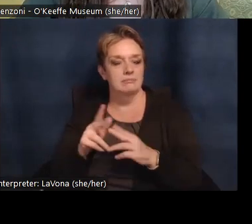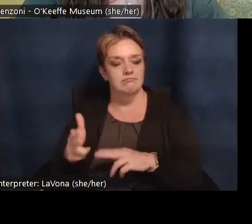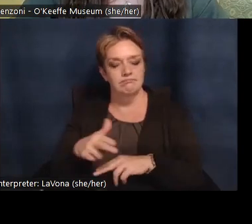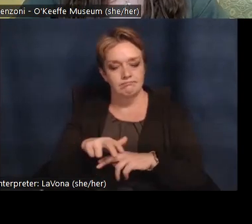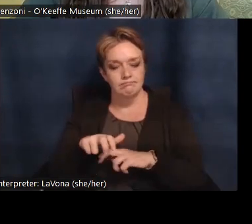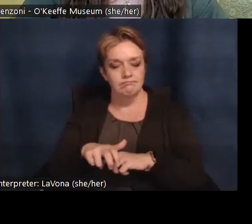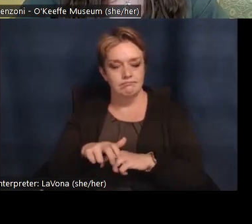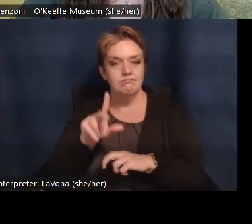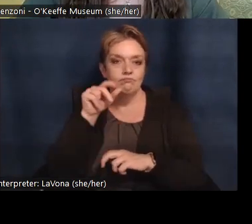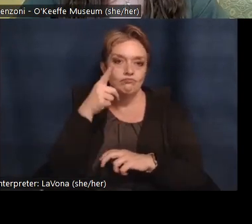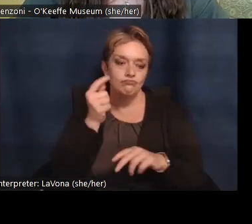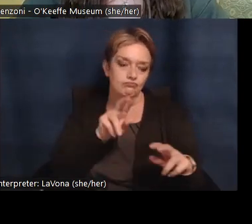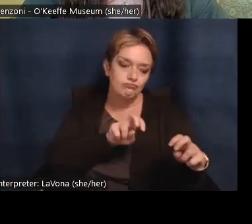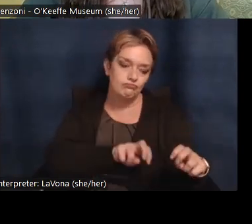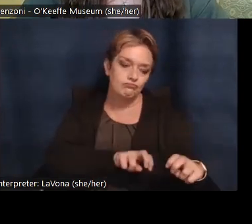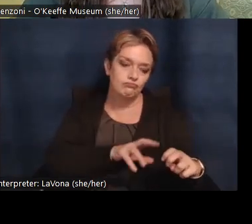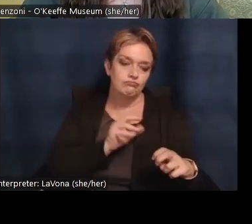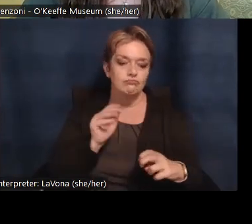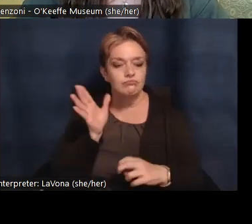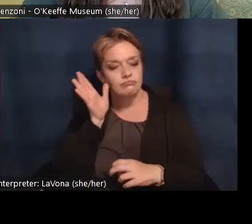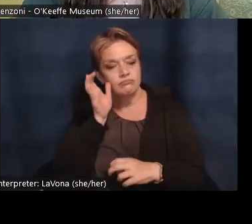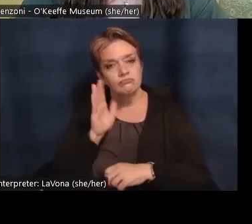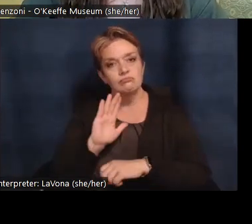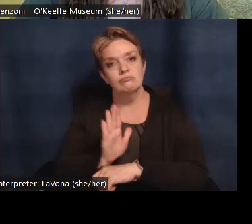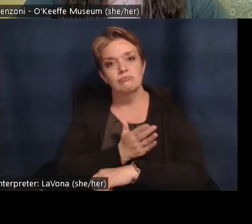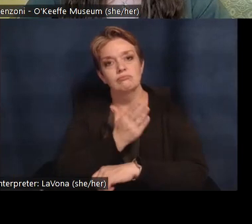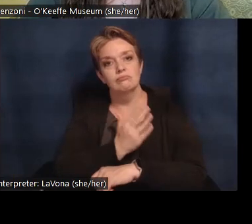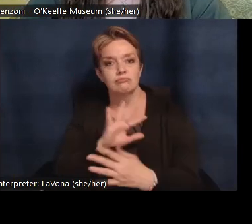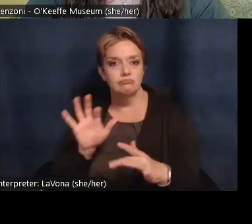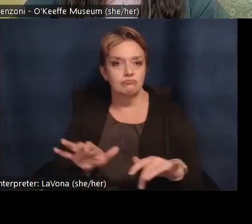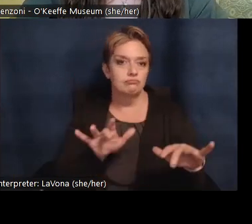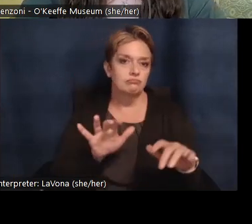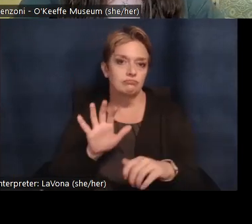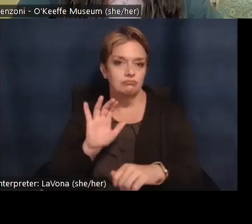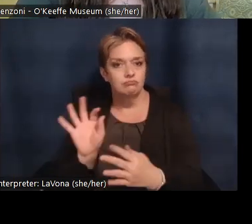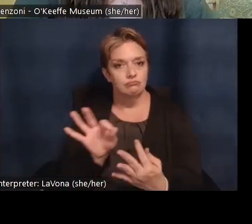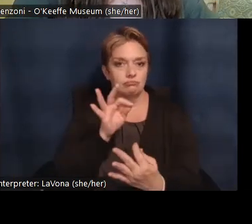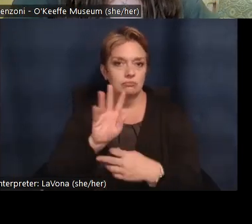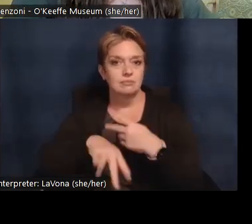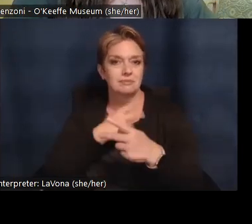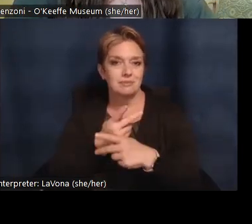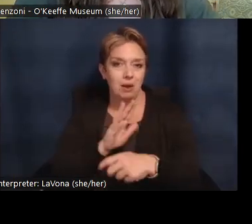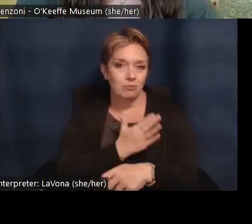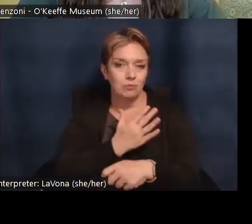at the end of the day and listen to classical music while looking out at her beloved tamarisk tree.